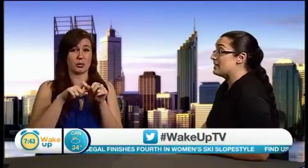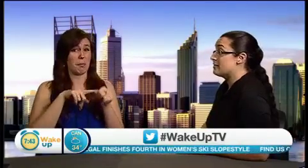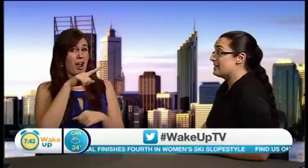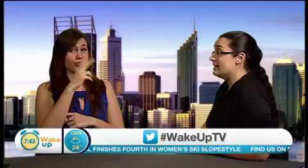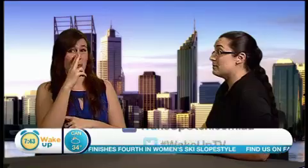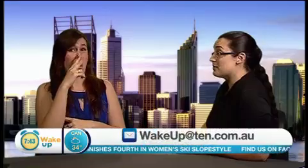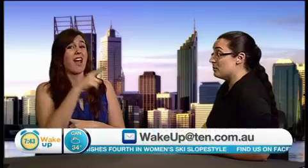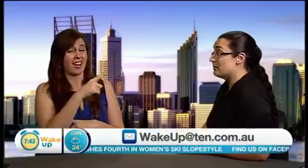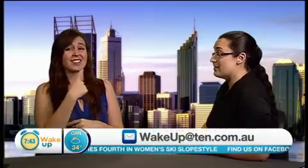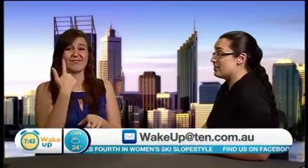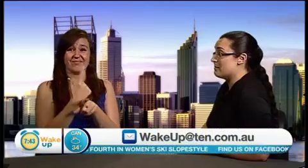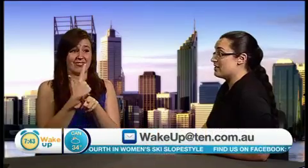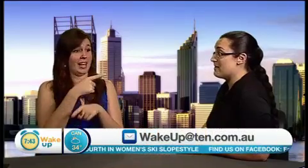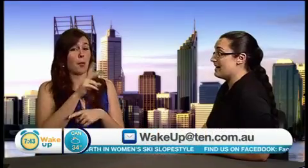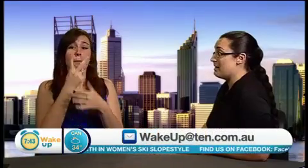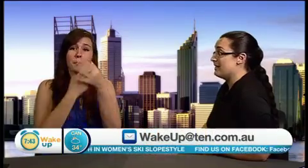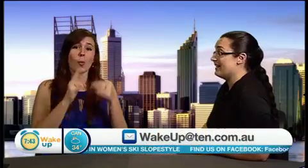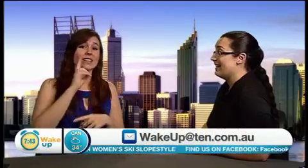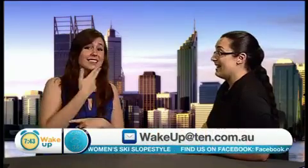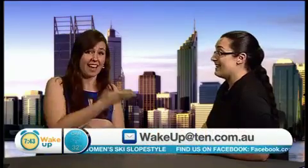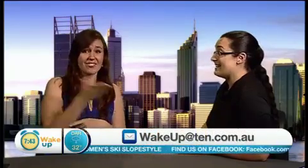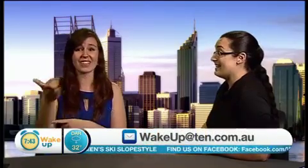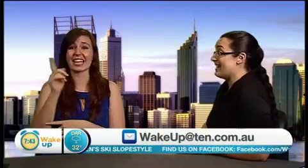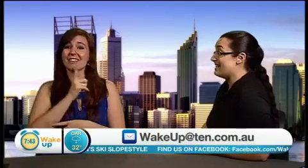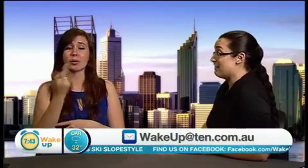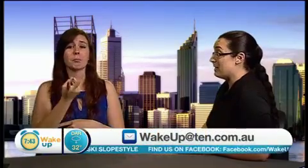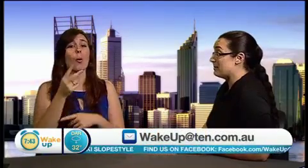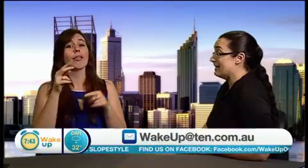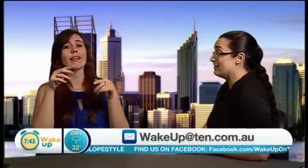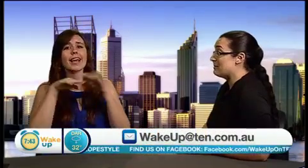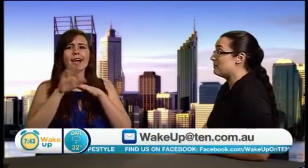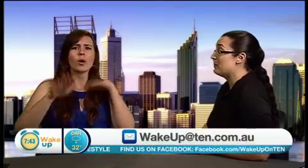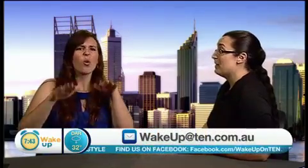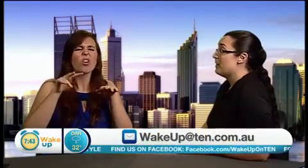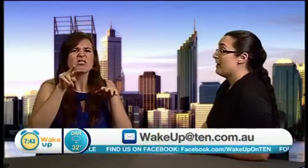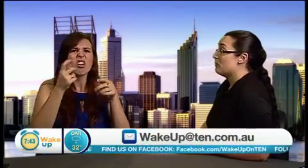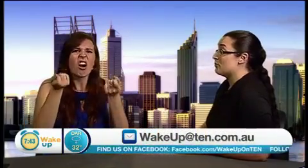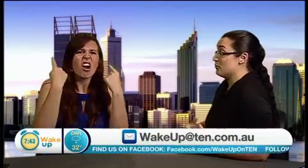deliberations and in 2013 there was more research done that said that deaf people and hearing people,